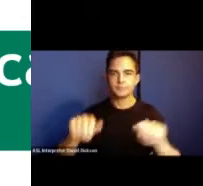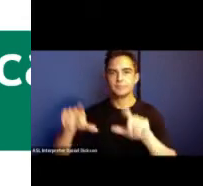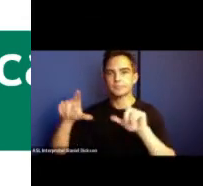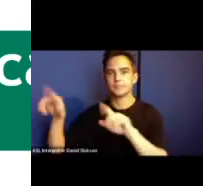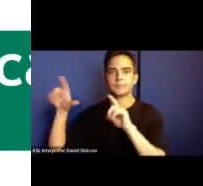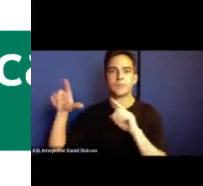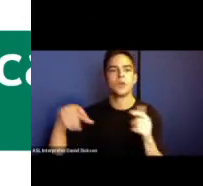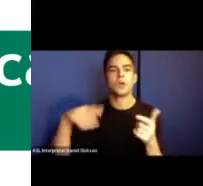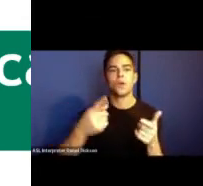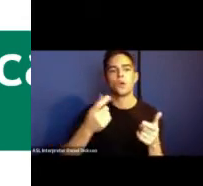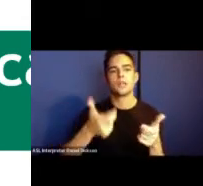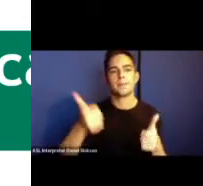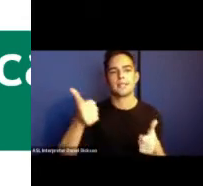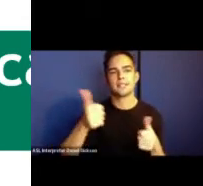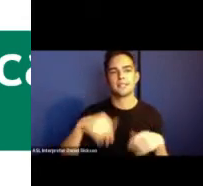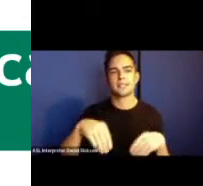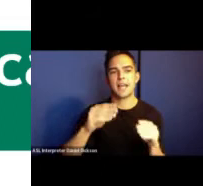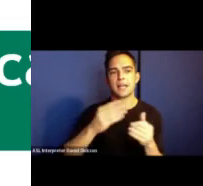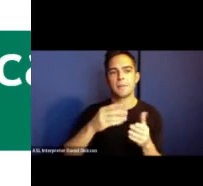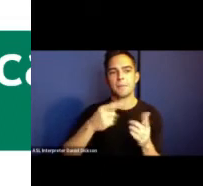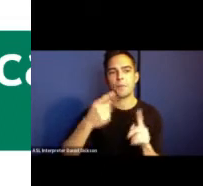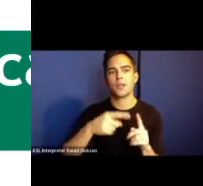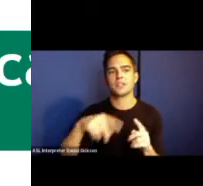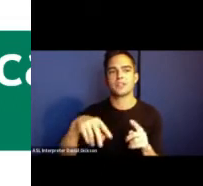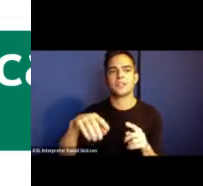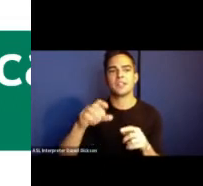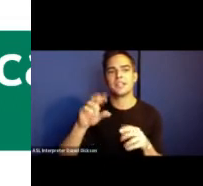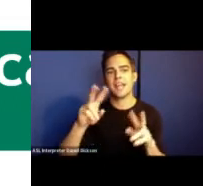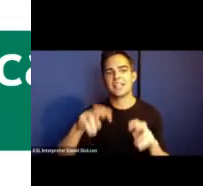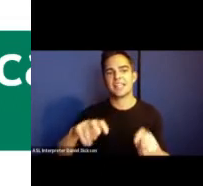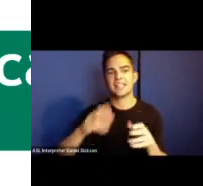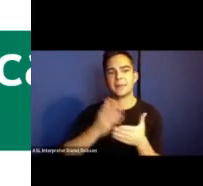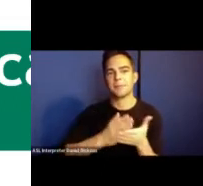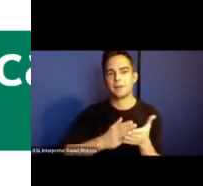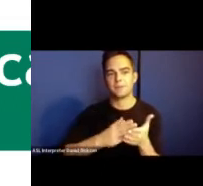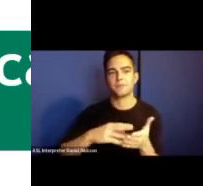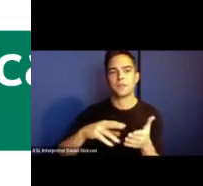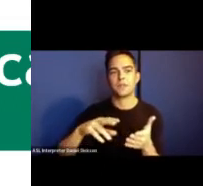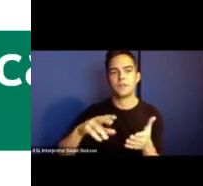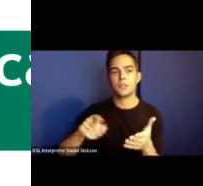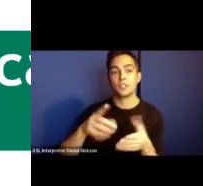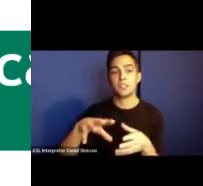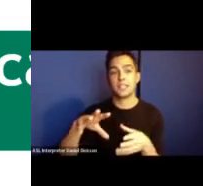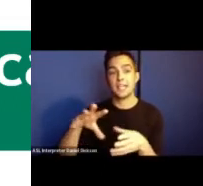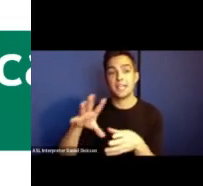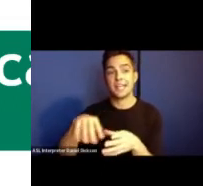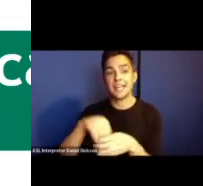for us was the preventative analytic component. So the idea being that just with the engagement scale, if we're